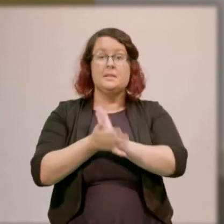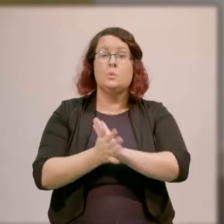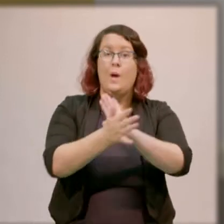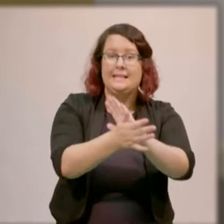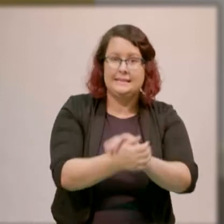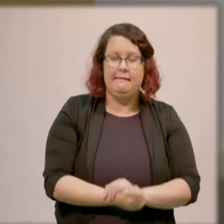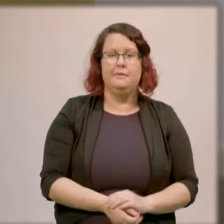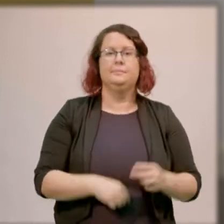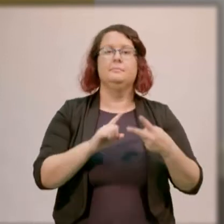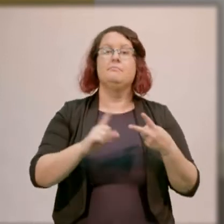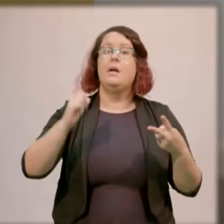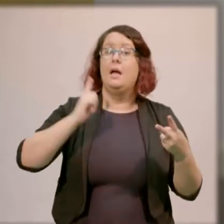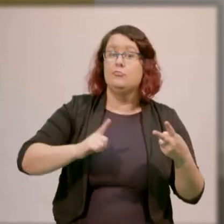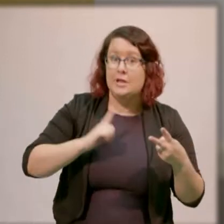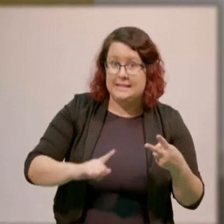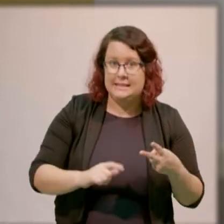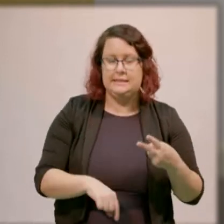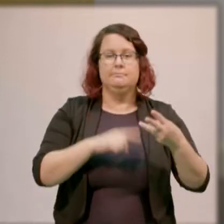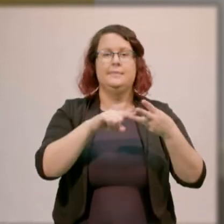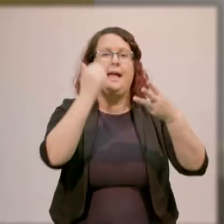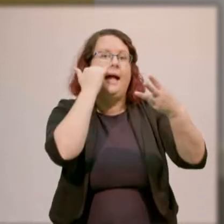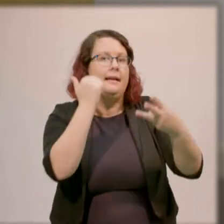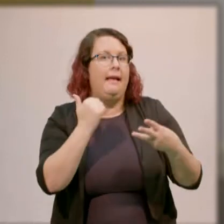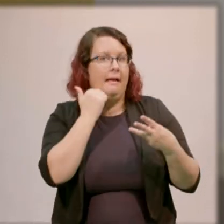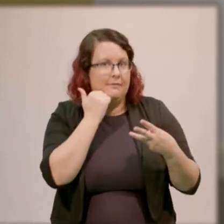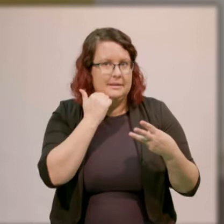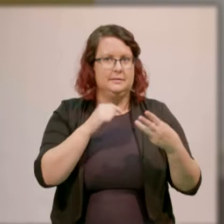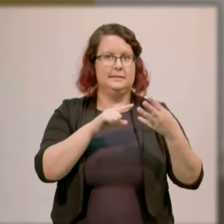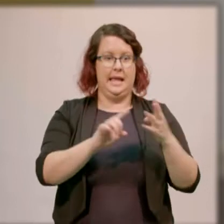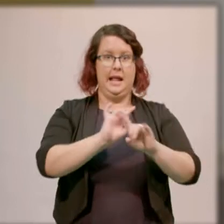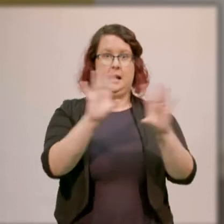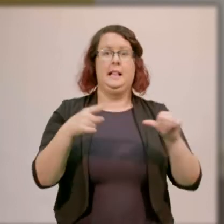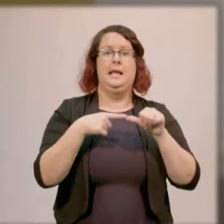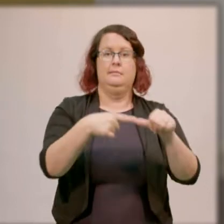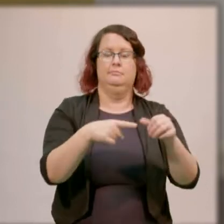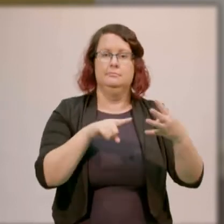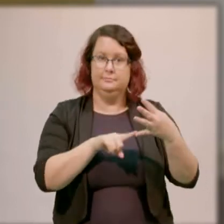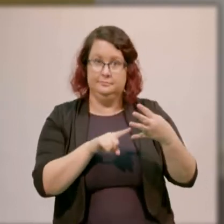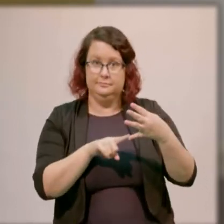and I want to include a reason, evidence, and technical language in my response,